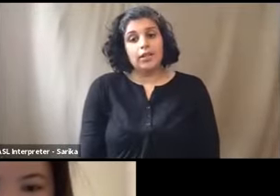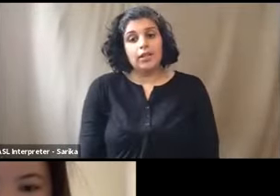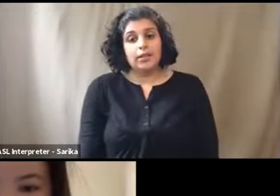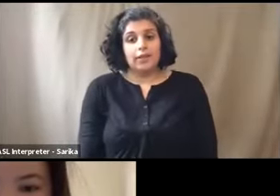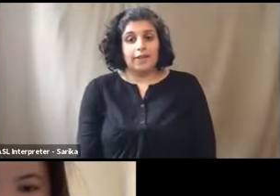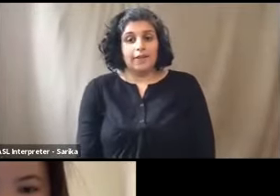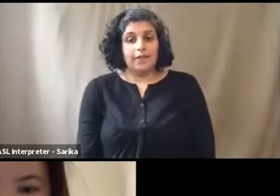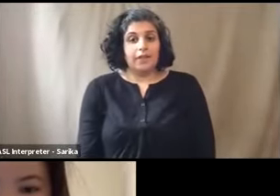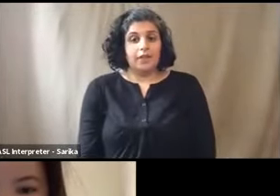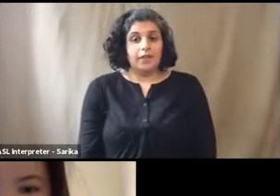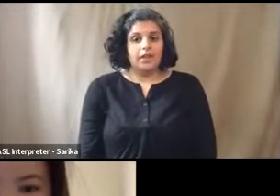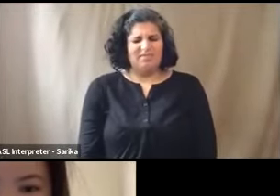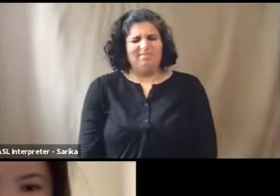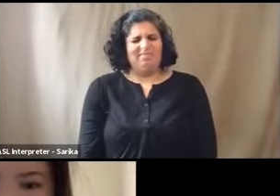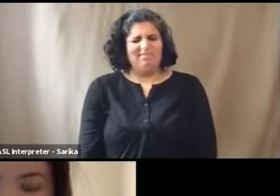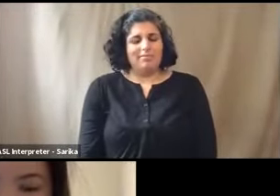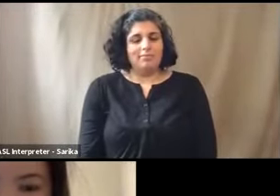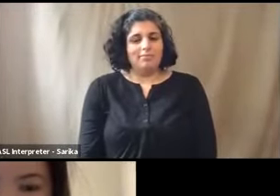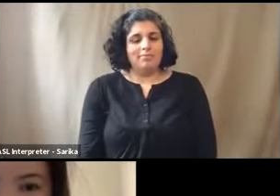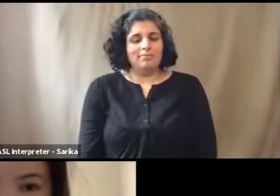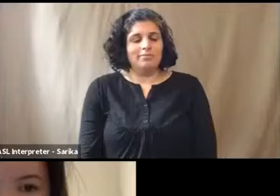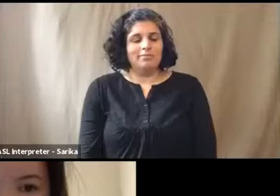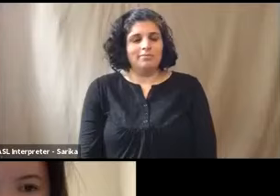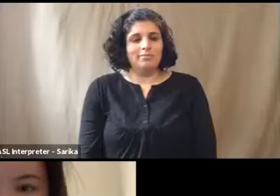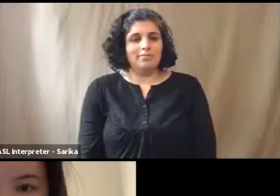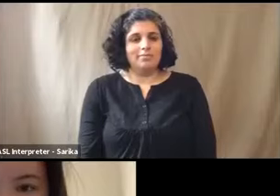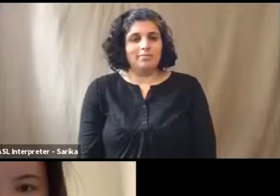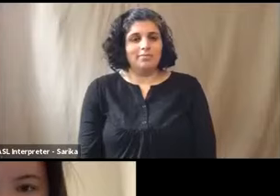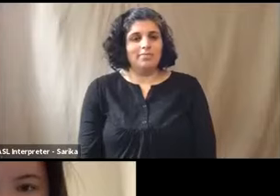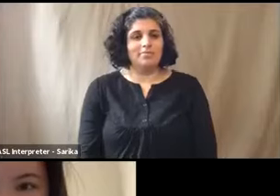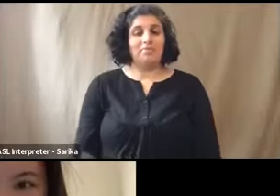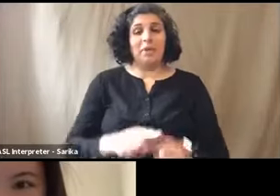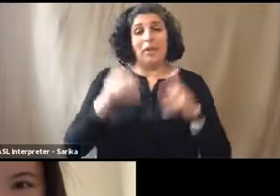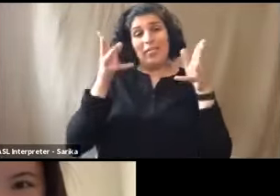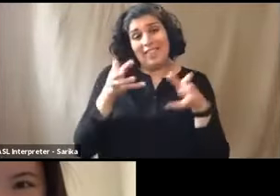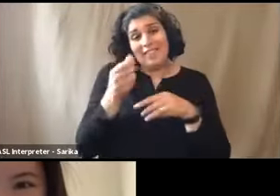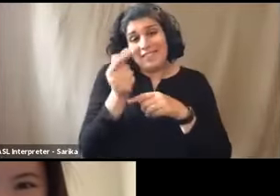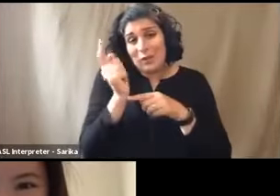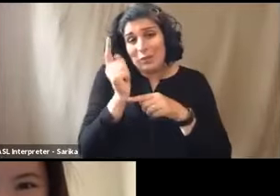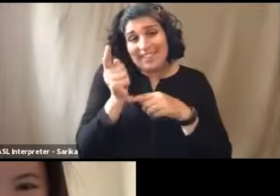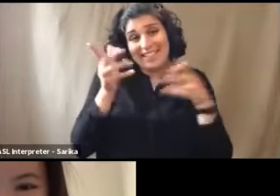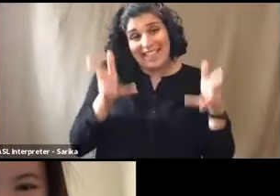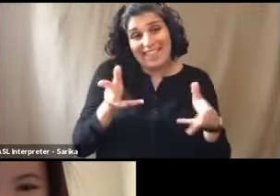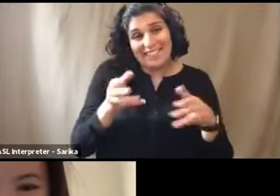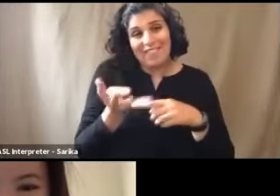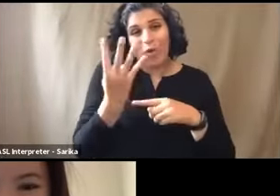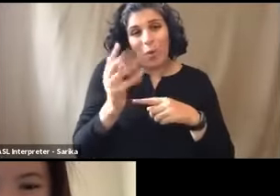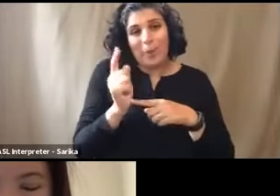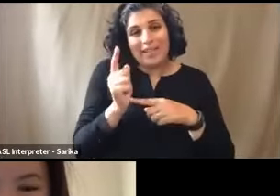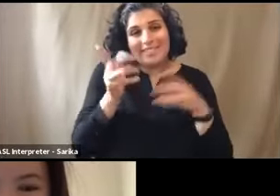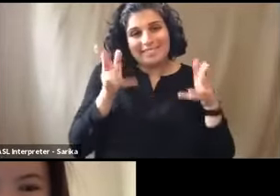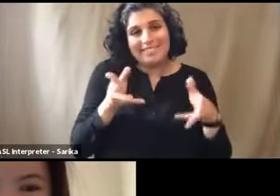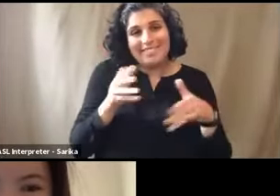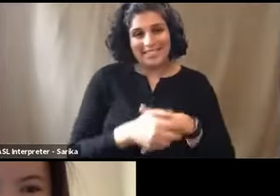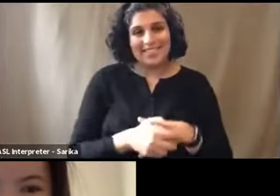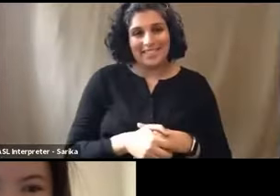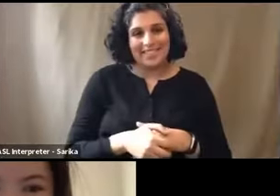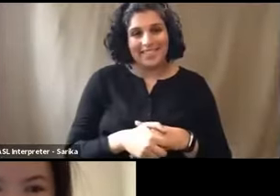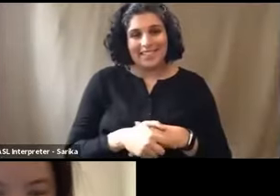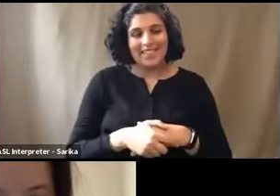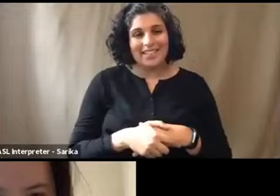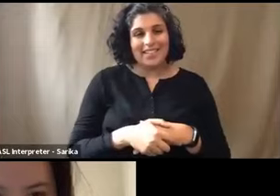But we also don't have much time left, it’s 4 minutes until the hour, so we want to respect